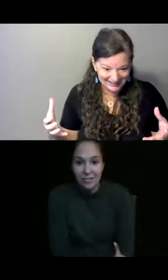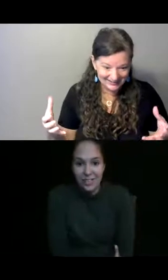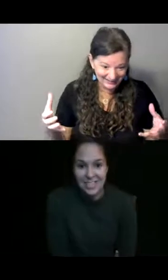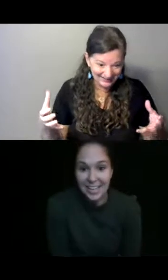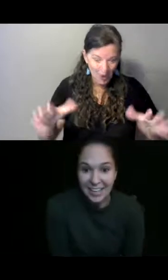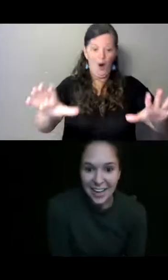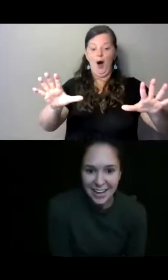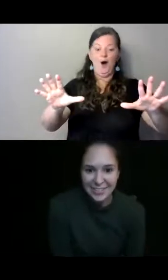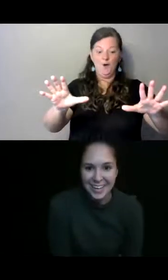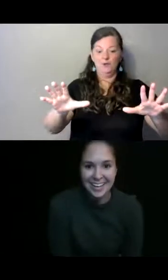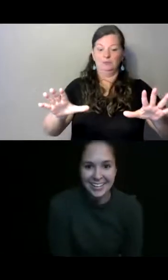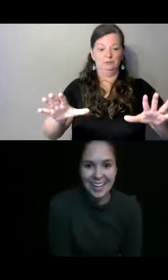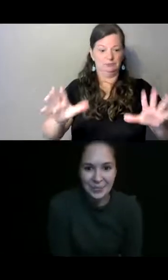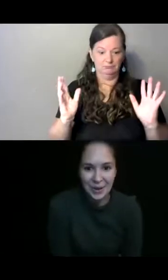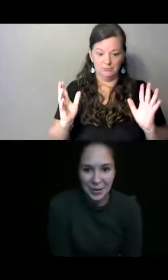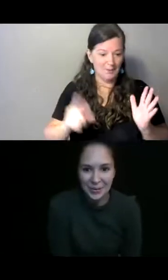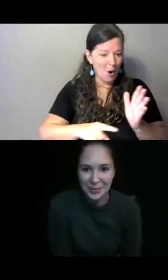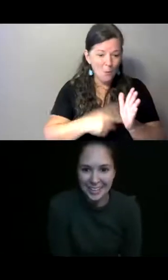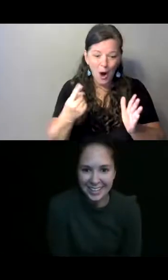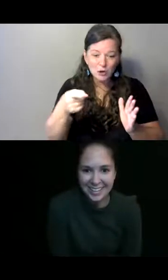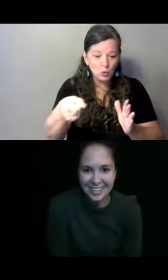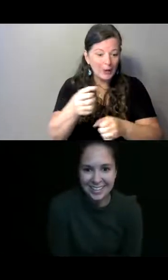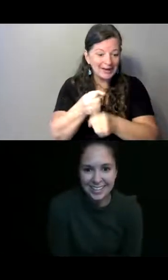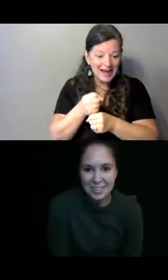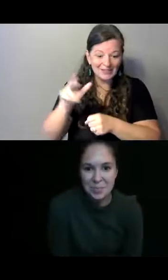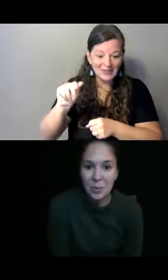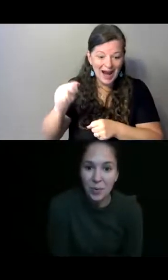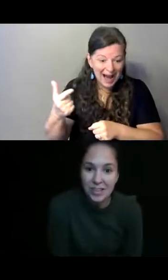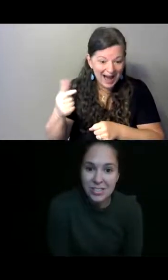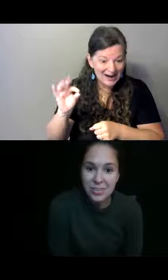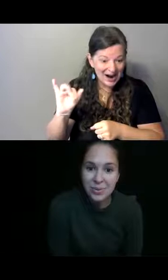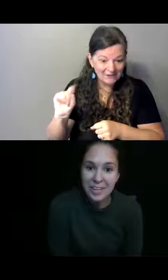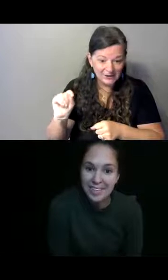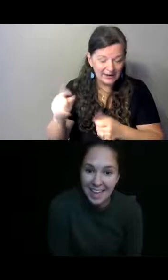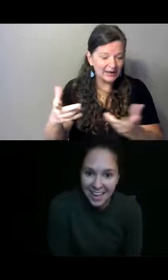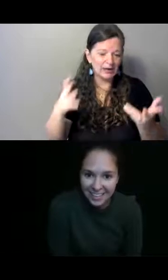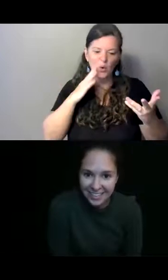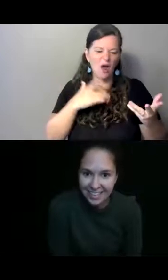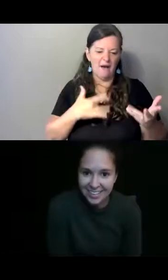That feels like a lot, right? Whoa. But, once you get the hang of it,